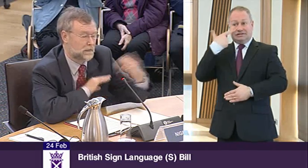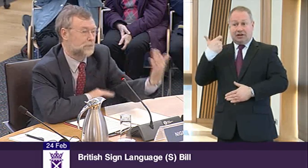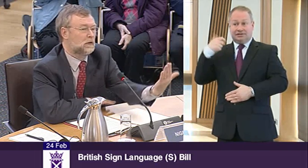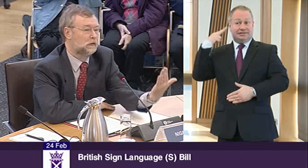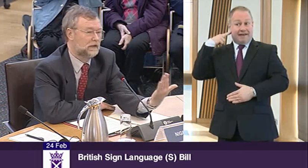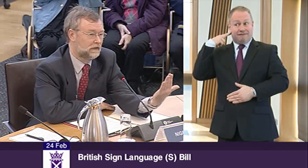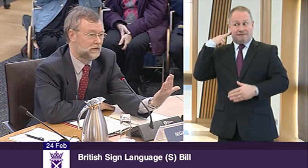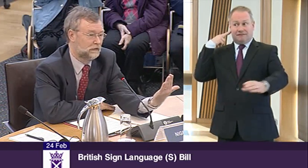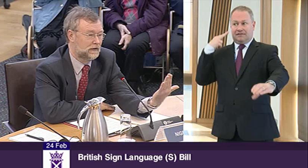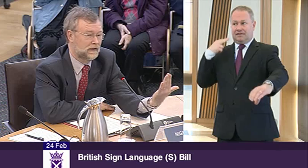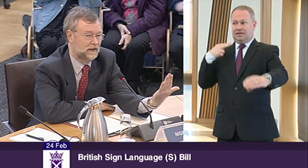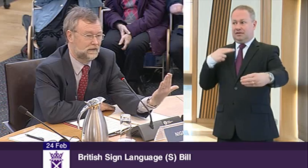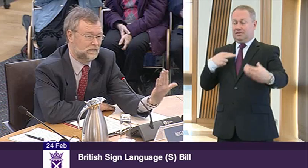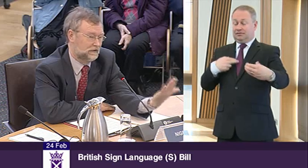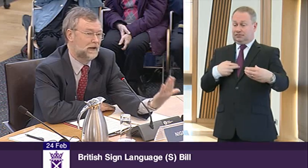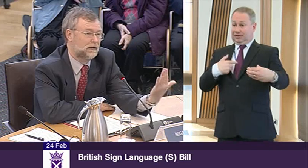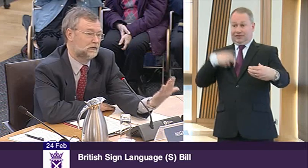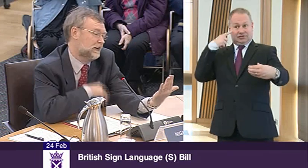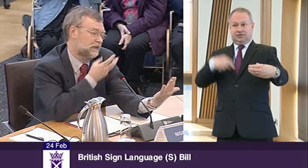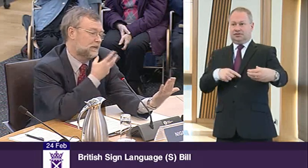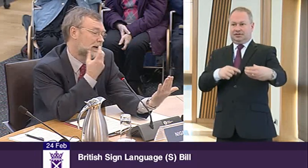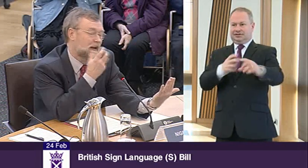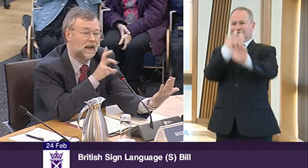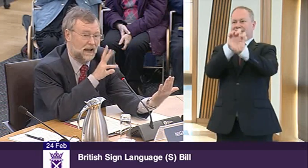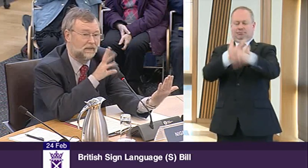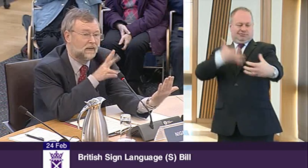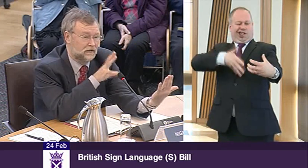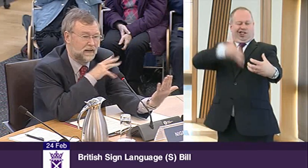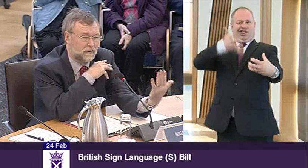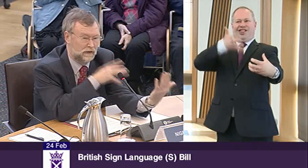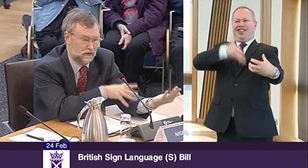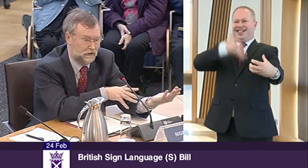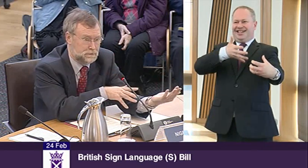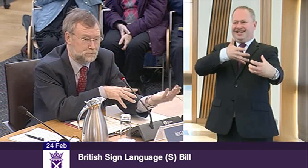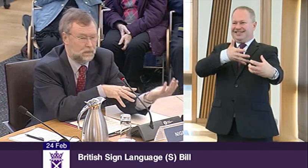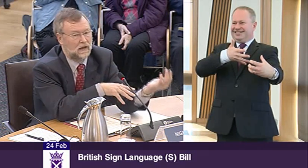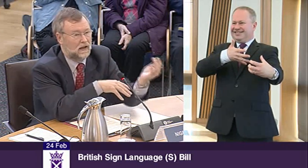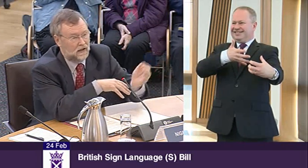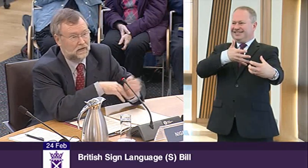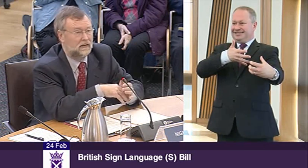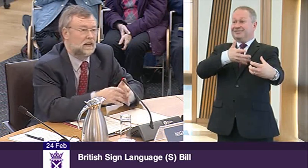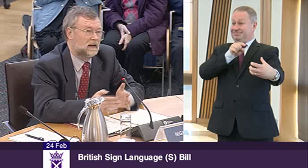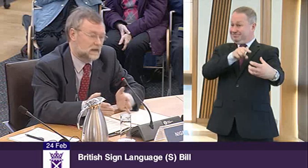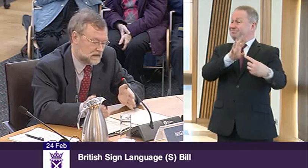BSL users holding the phone and Skyping or Facetiming and signing to each other. It was